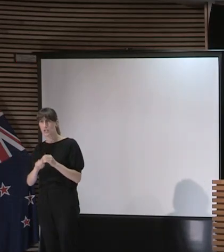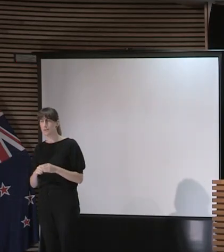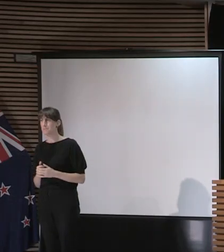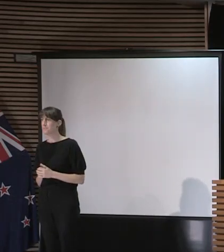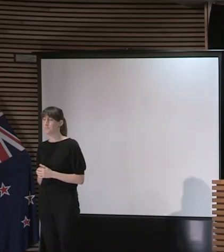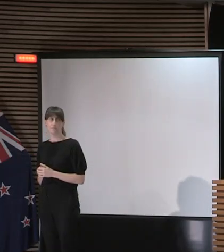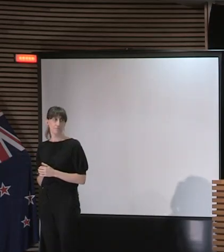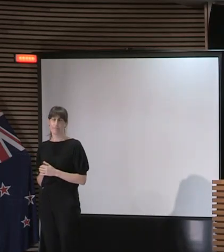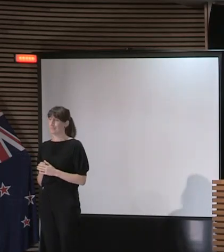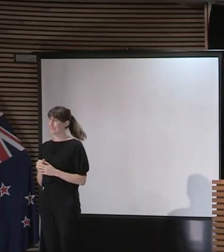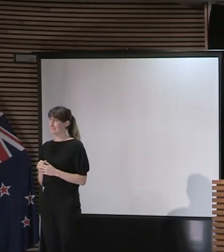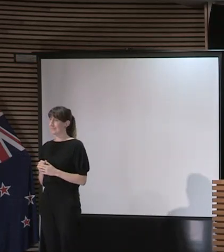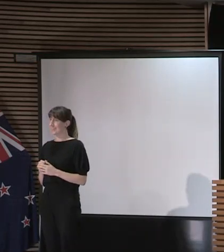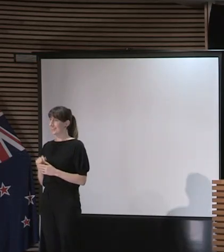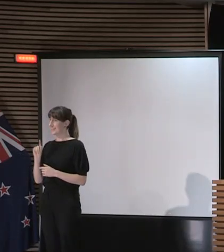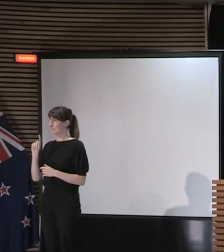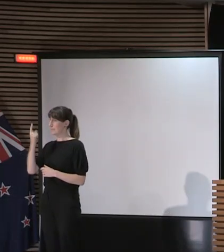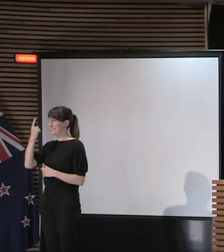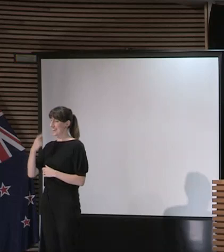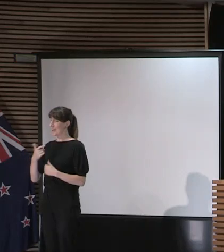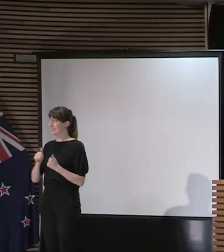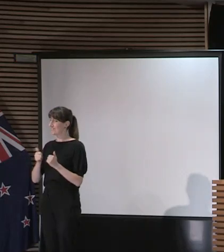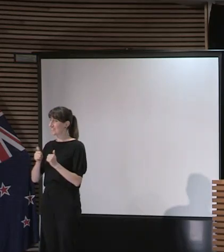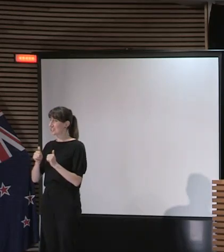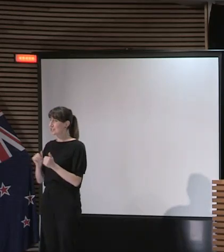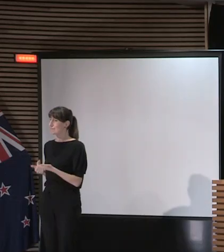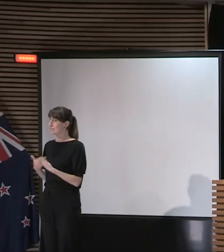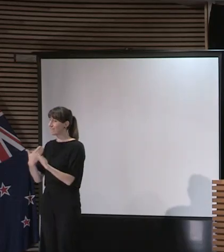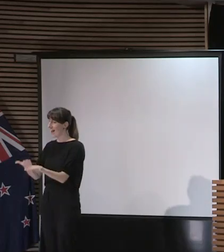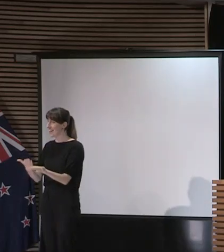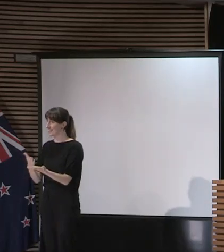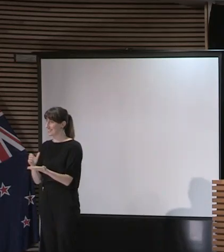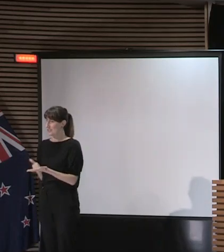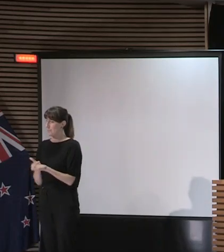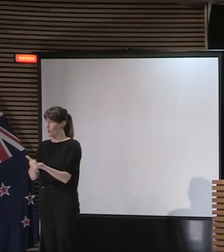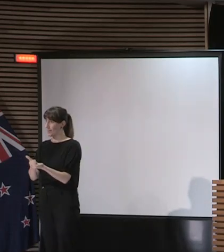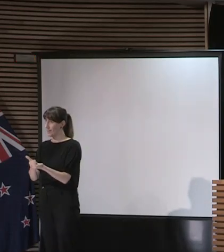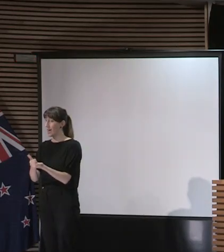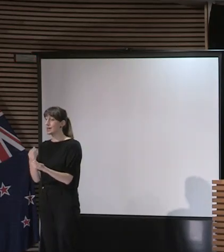OK. The point is the provision of